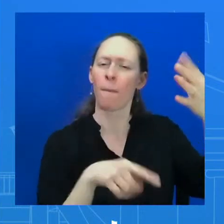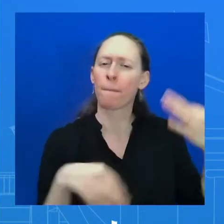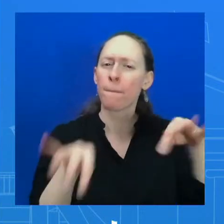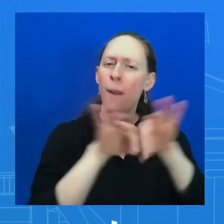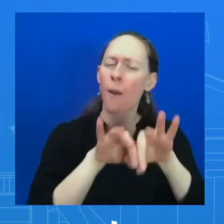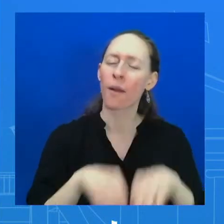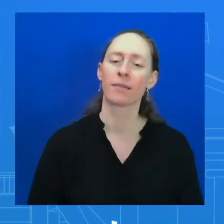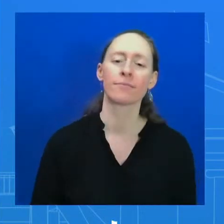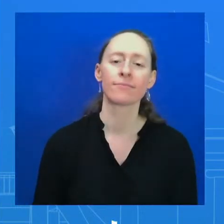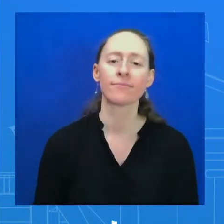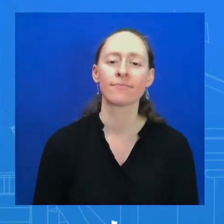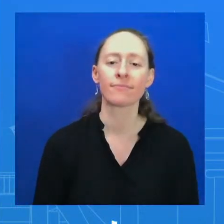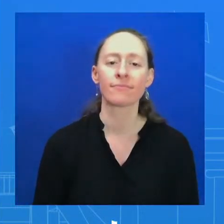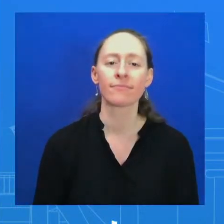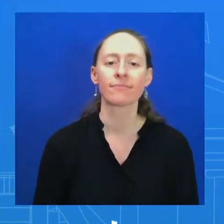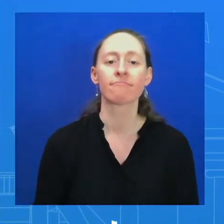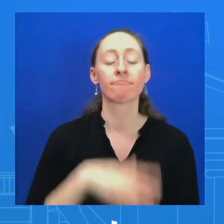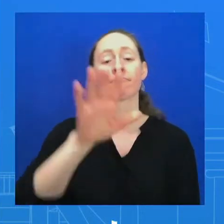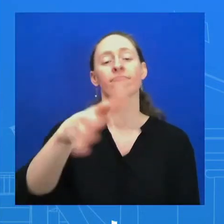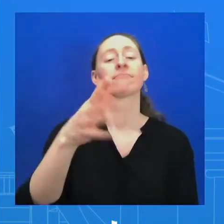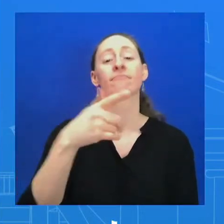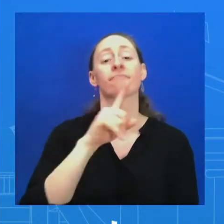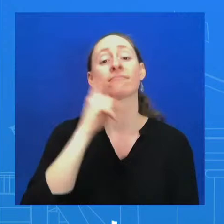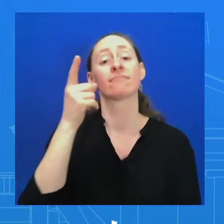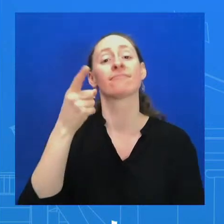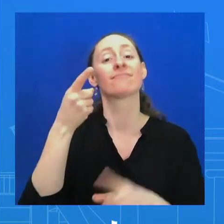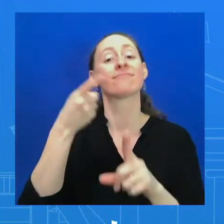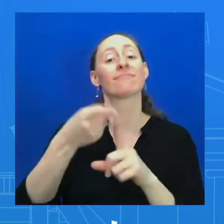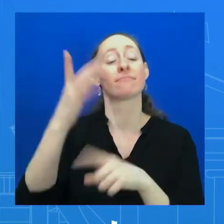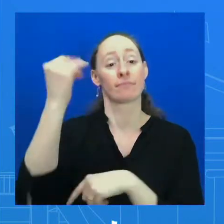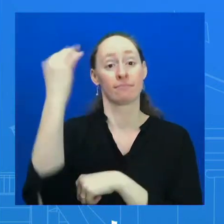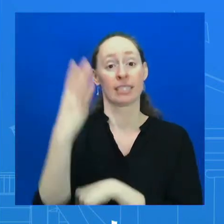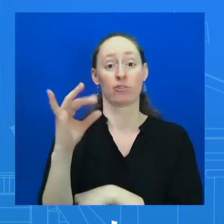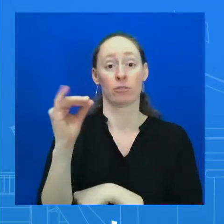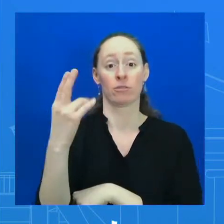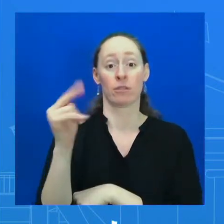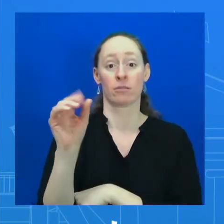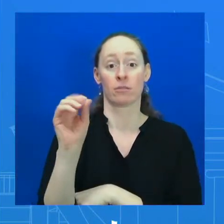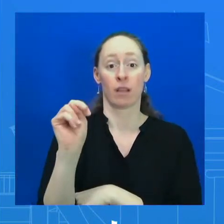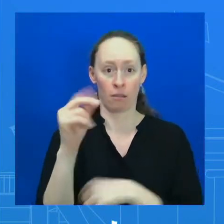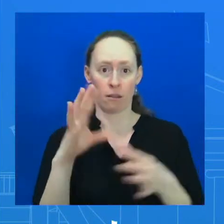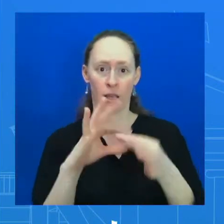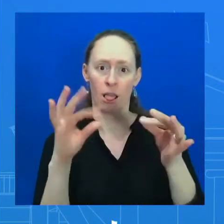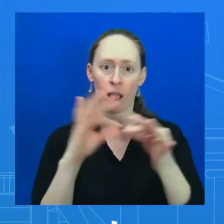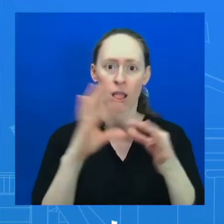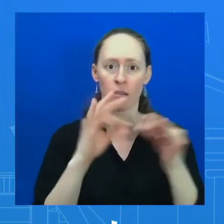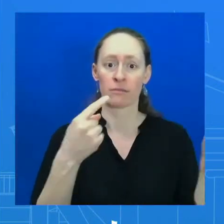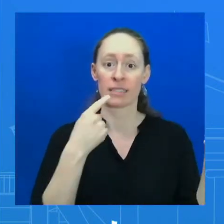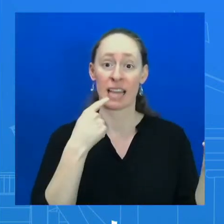as it relates to Speaker Johnson, they are not true. We know how -- the best way to get assistance for Ukraine